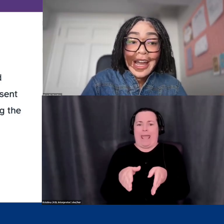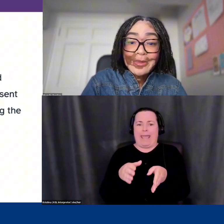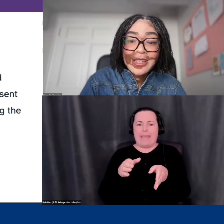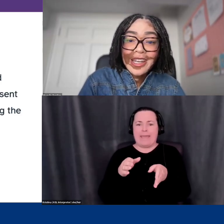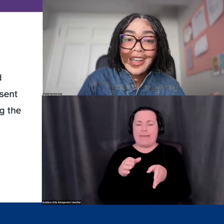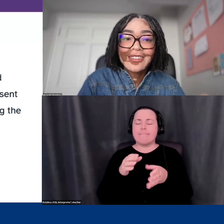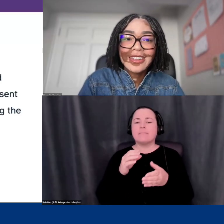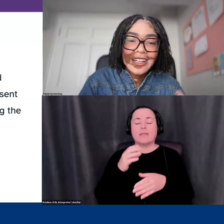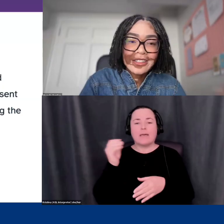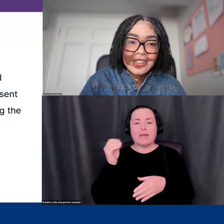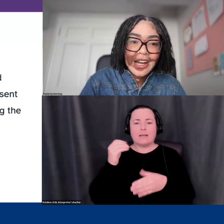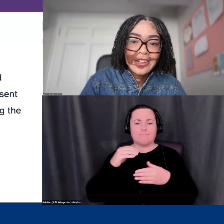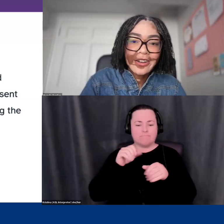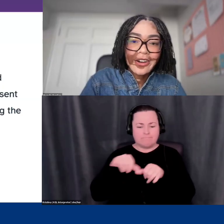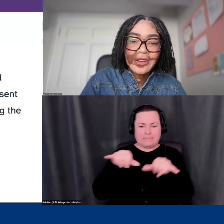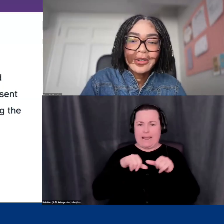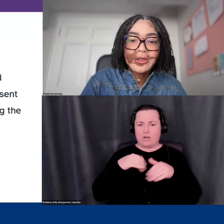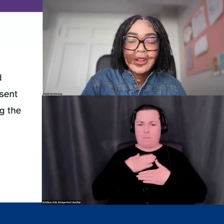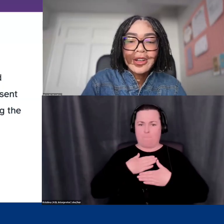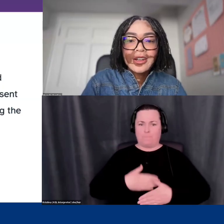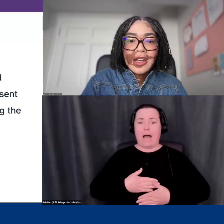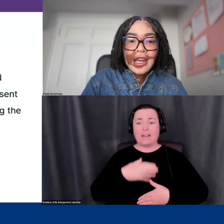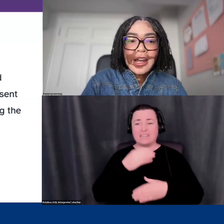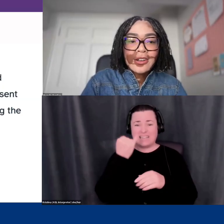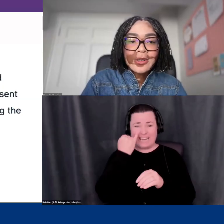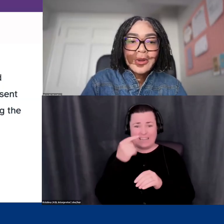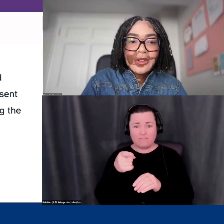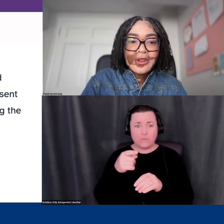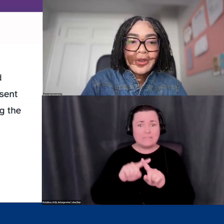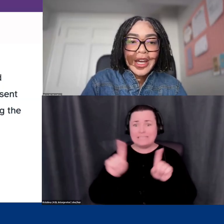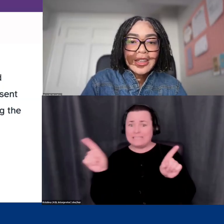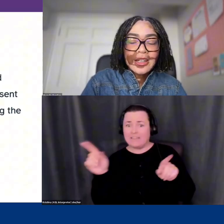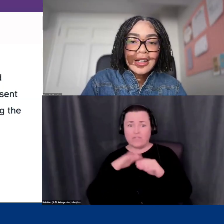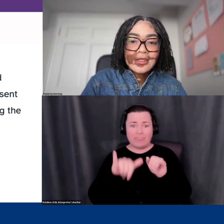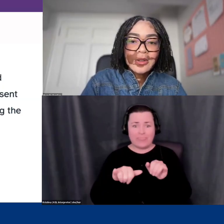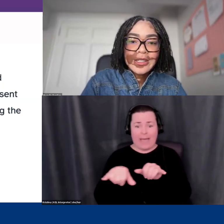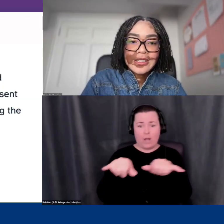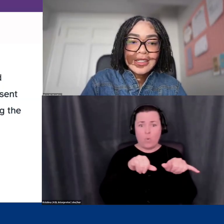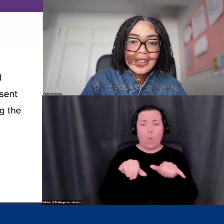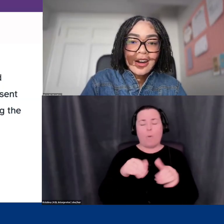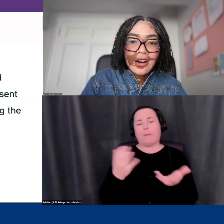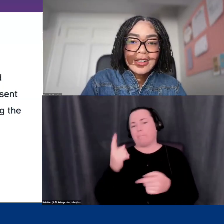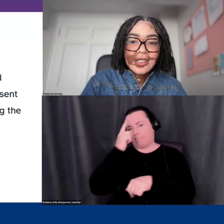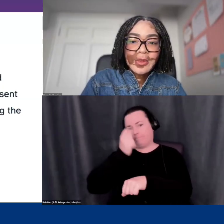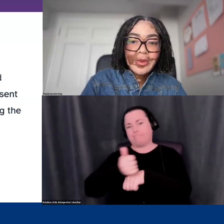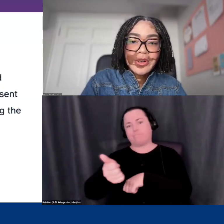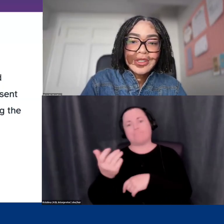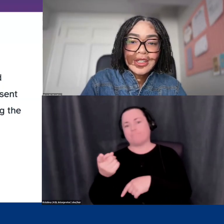the gaps in care lands entirely on you. And I also want to note that the consequences are disproportionately